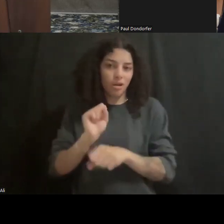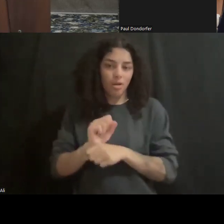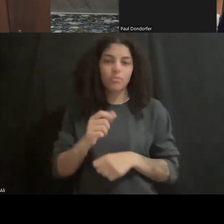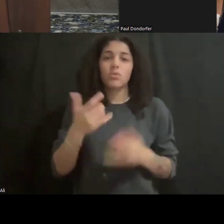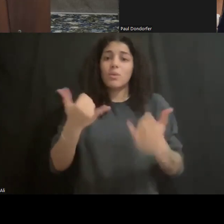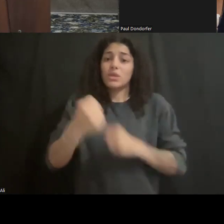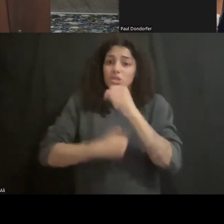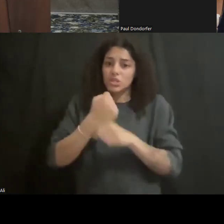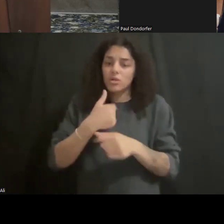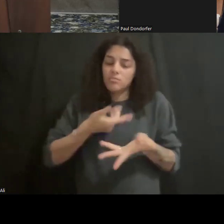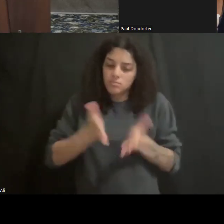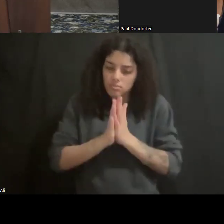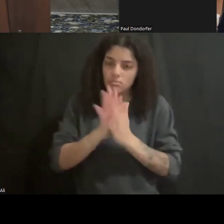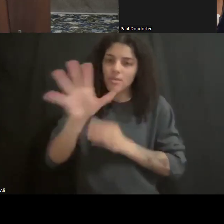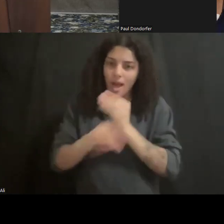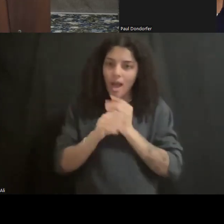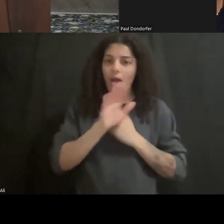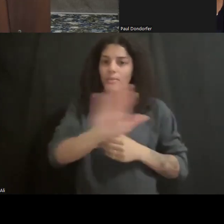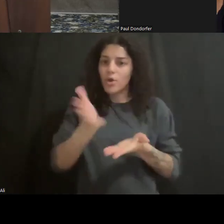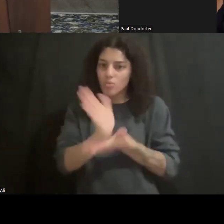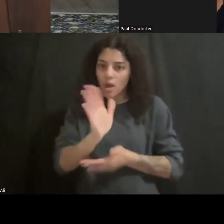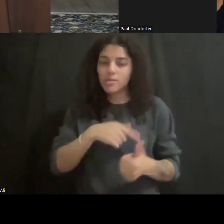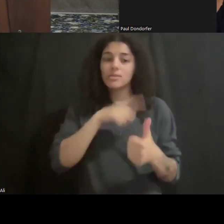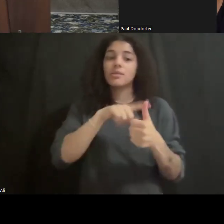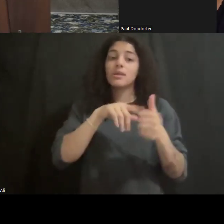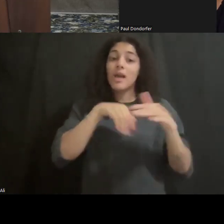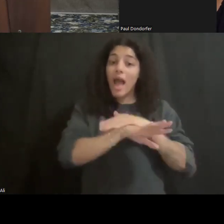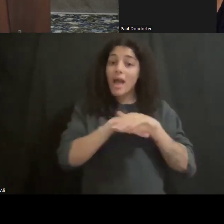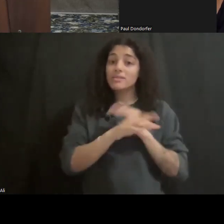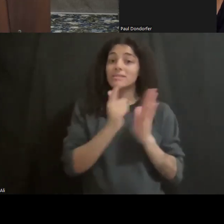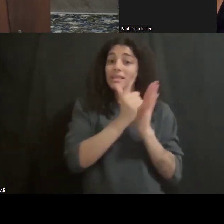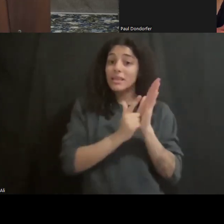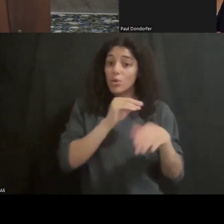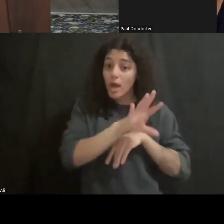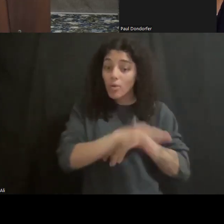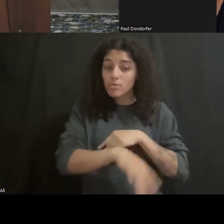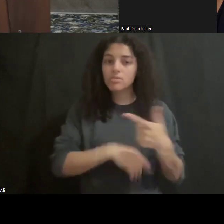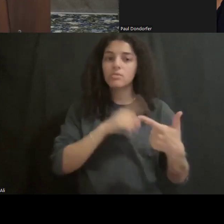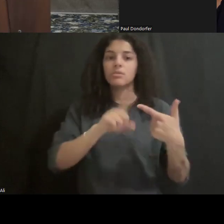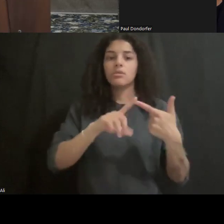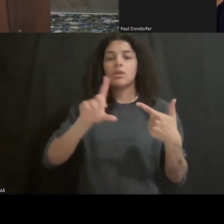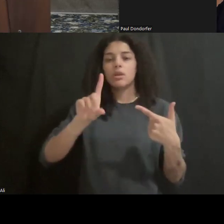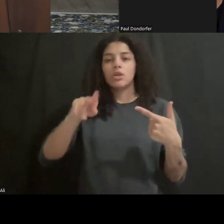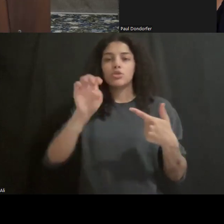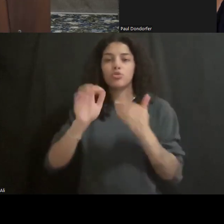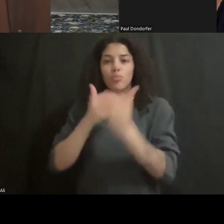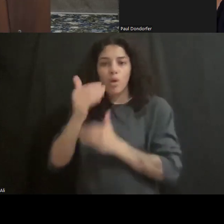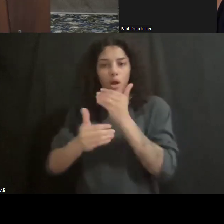the following rights access to legal counsel the right to due process the freedom to live